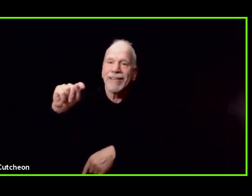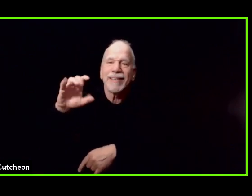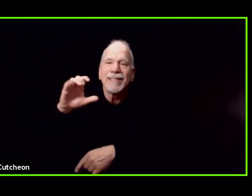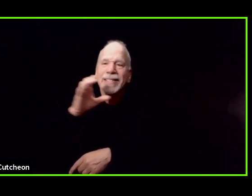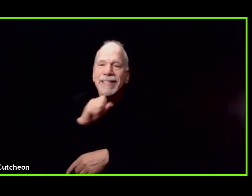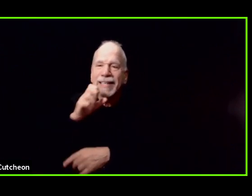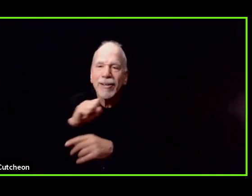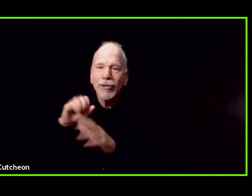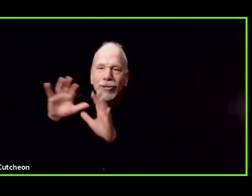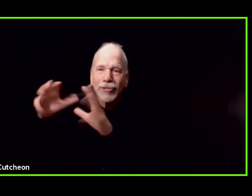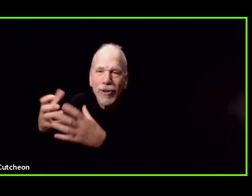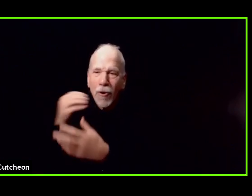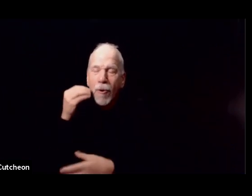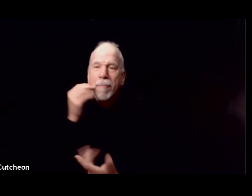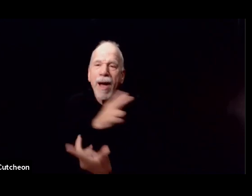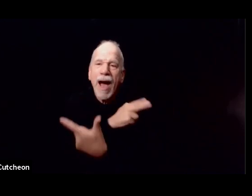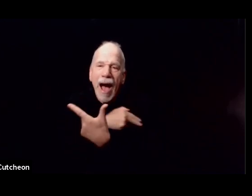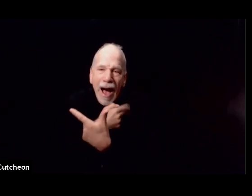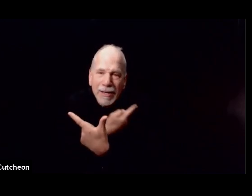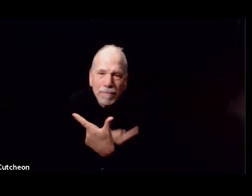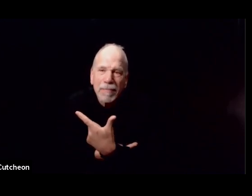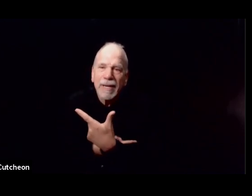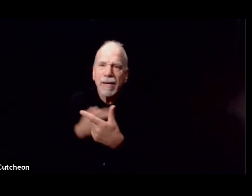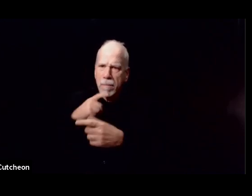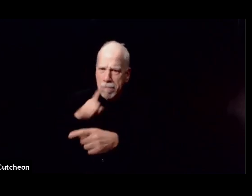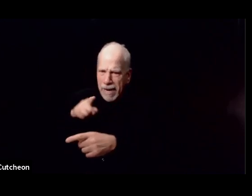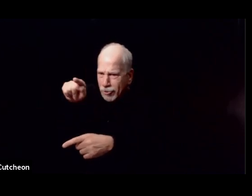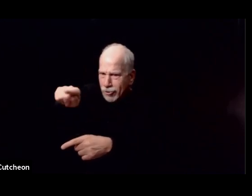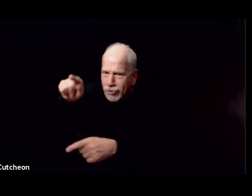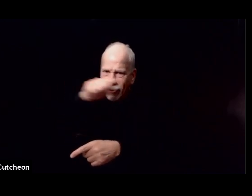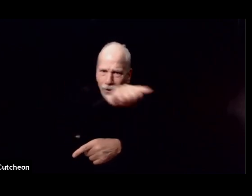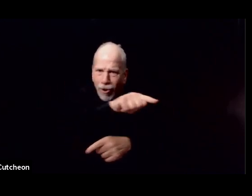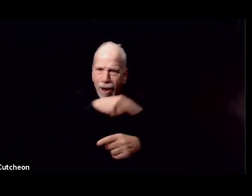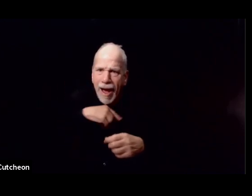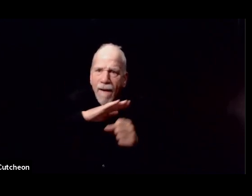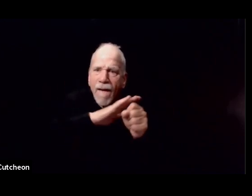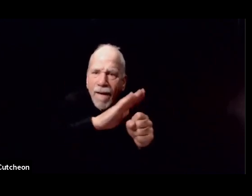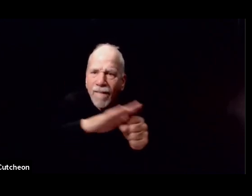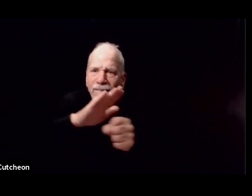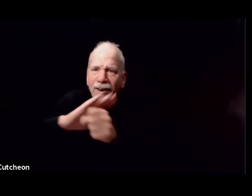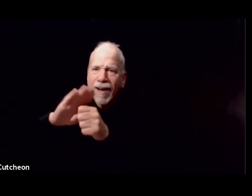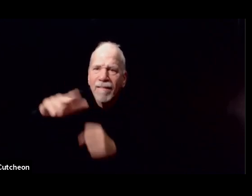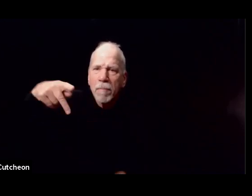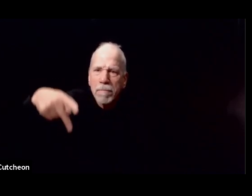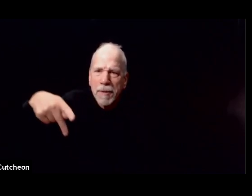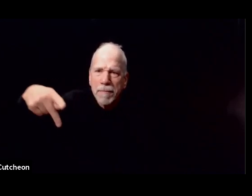have access to that personal protective equipment, very specific types of protective masks, what